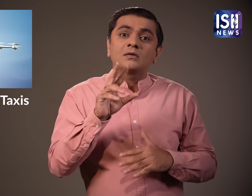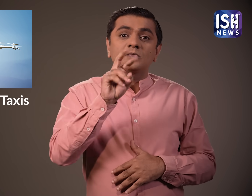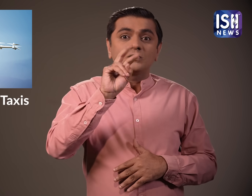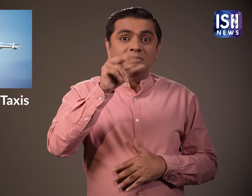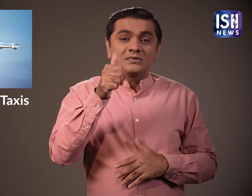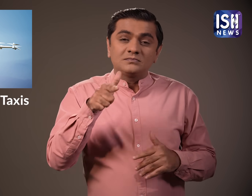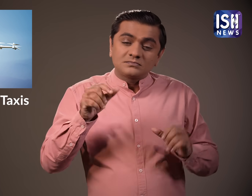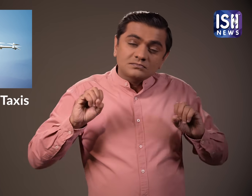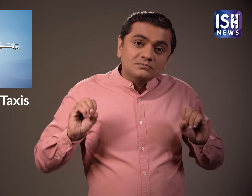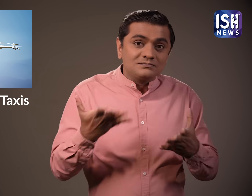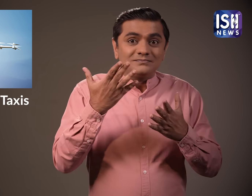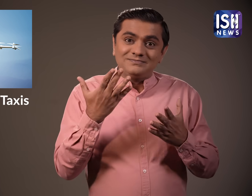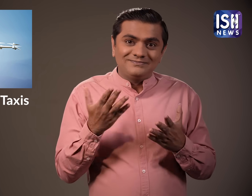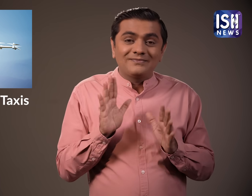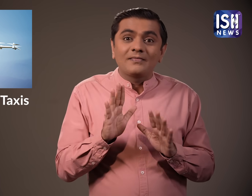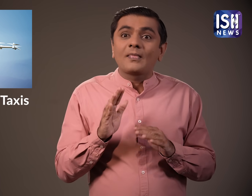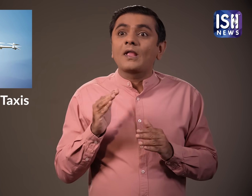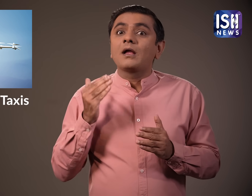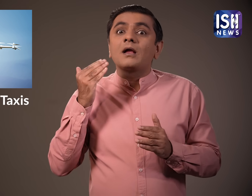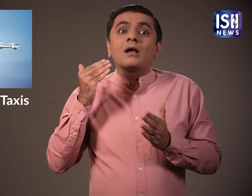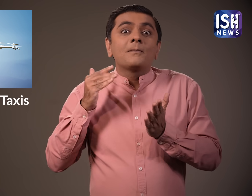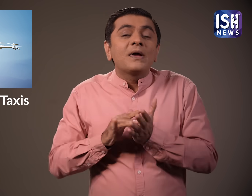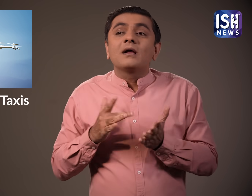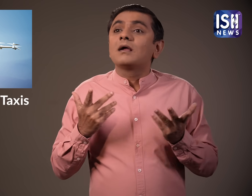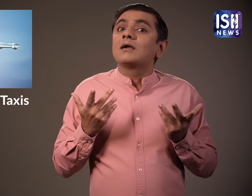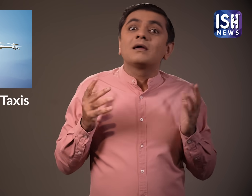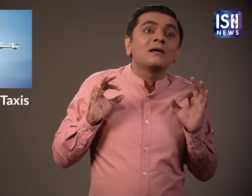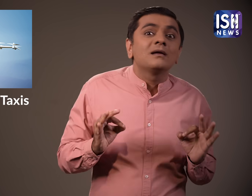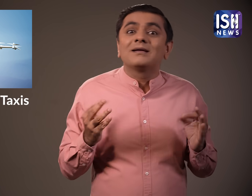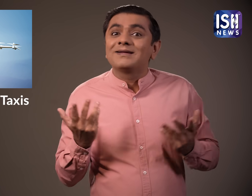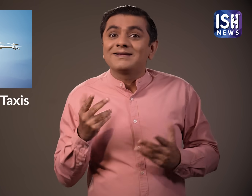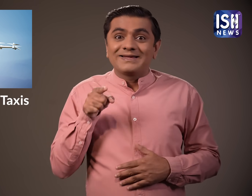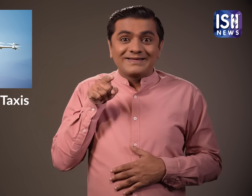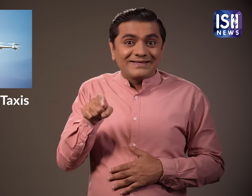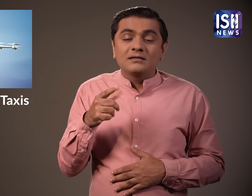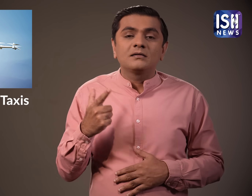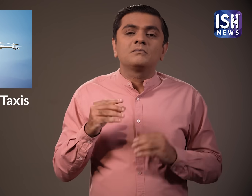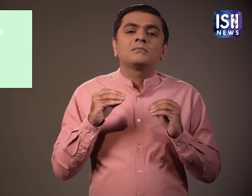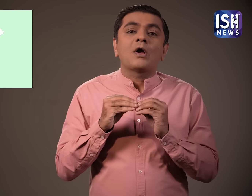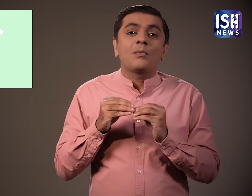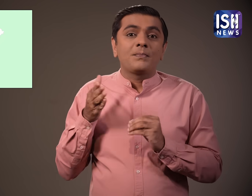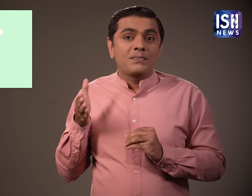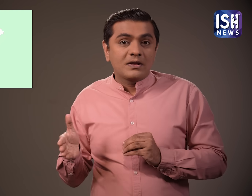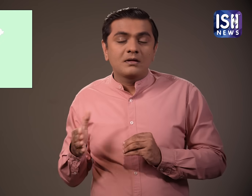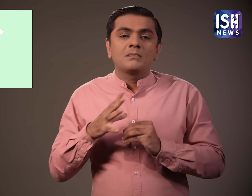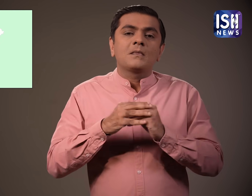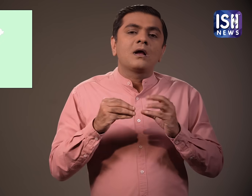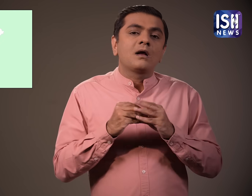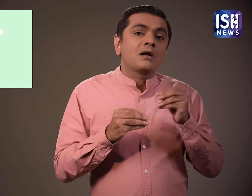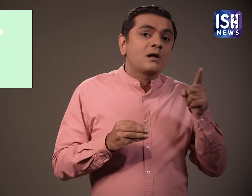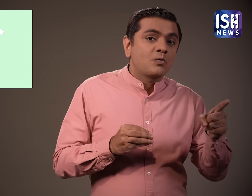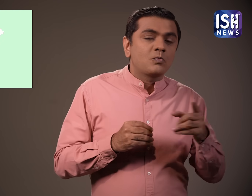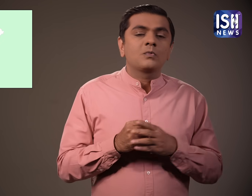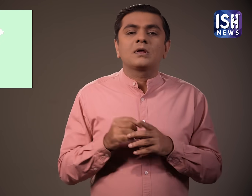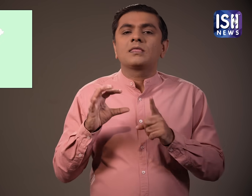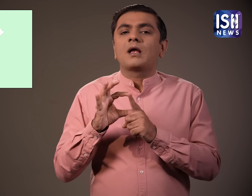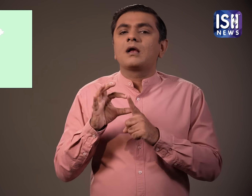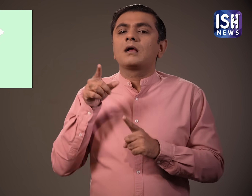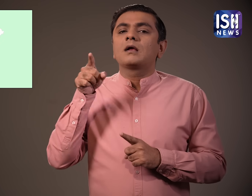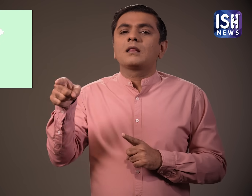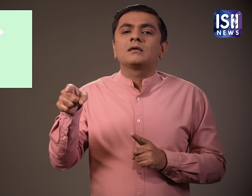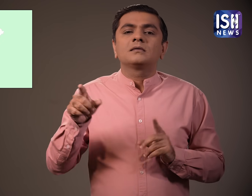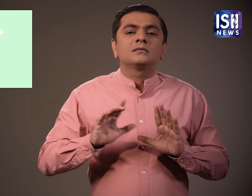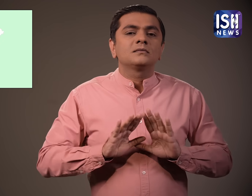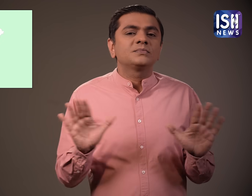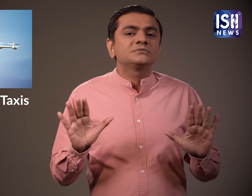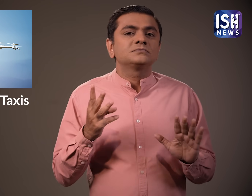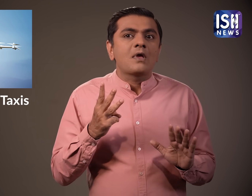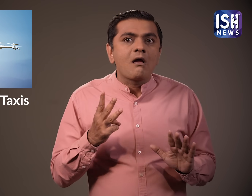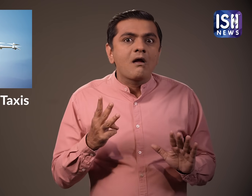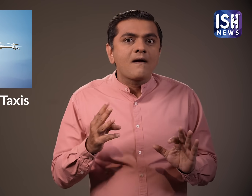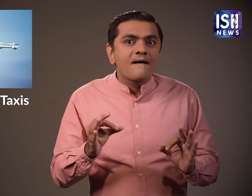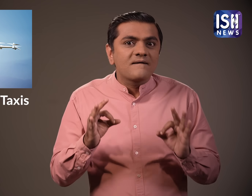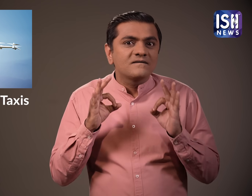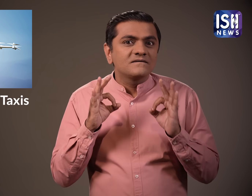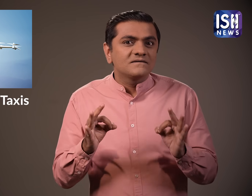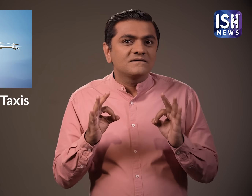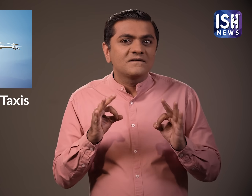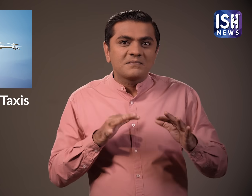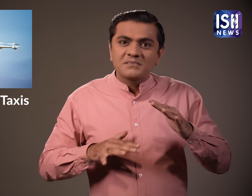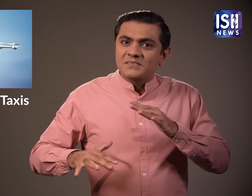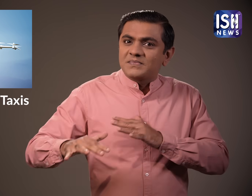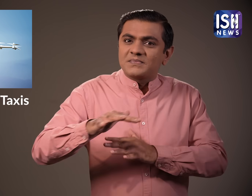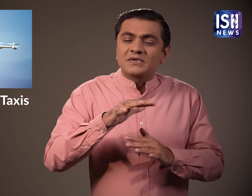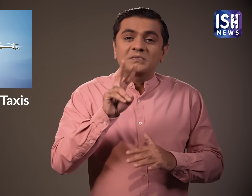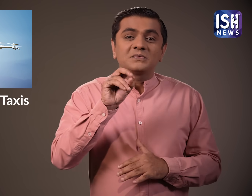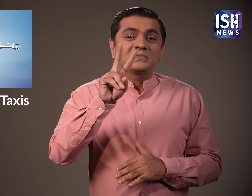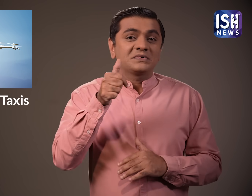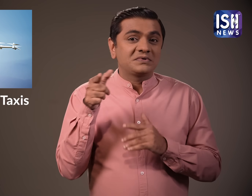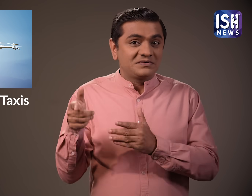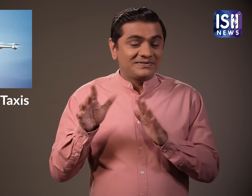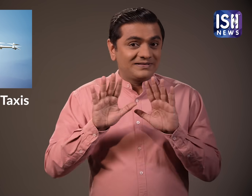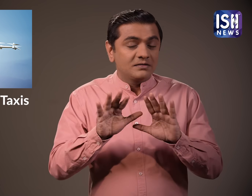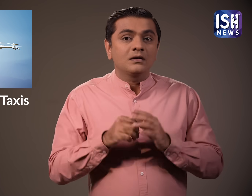The electric air taxi operations are planned to start in Mumbai, Bengaluru & Delhi from 2026.